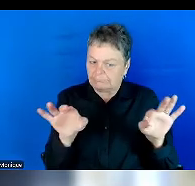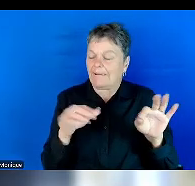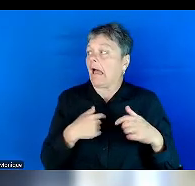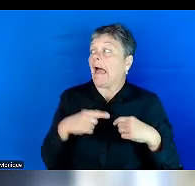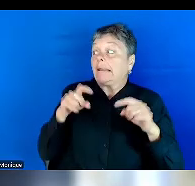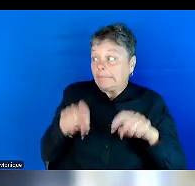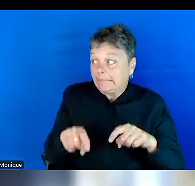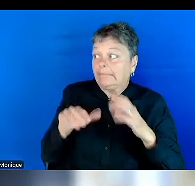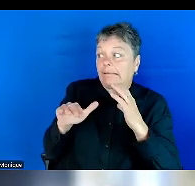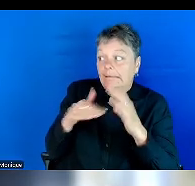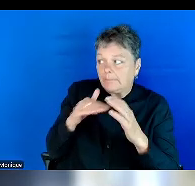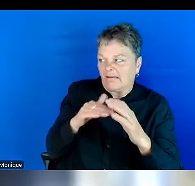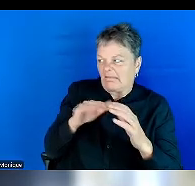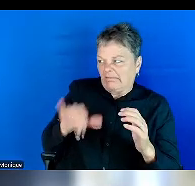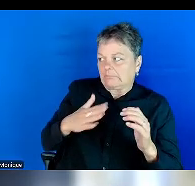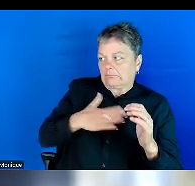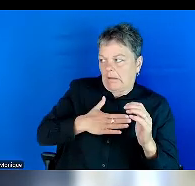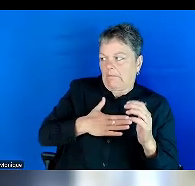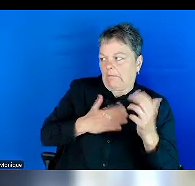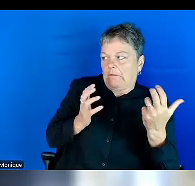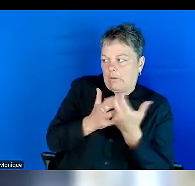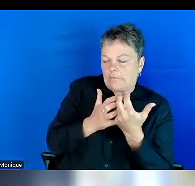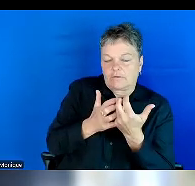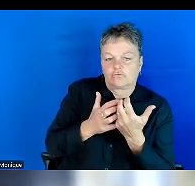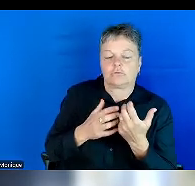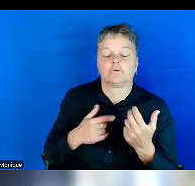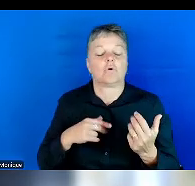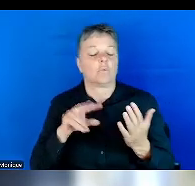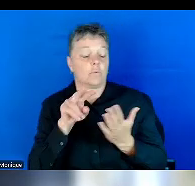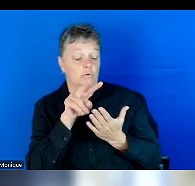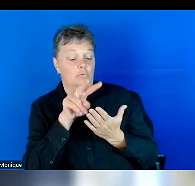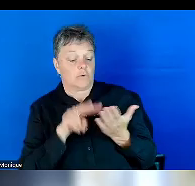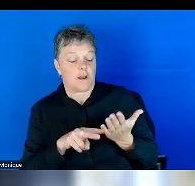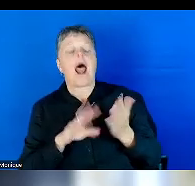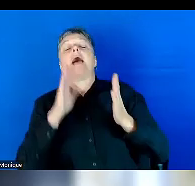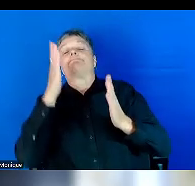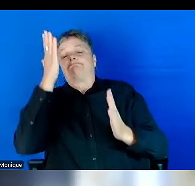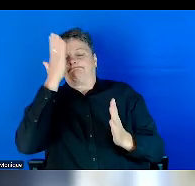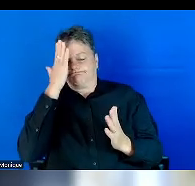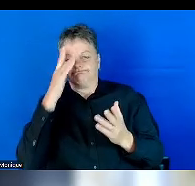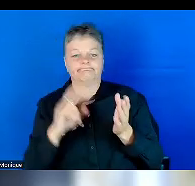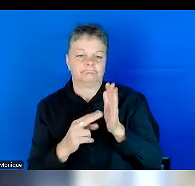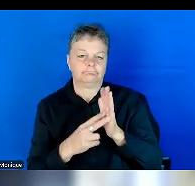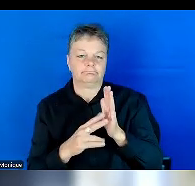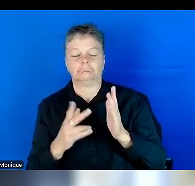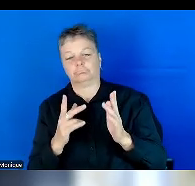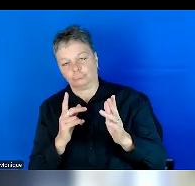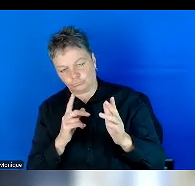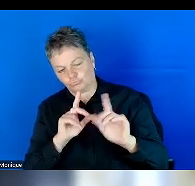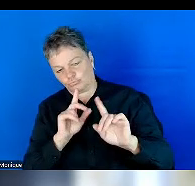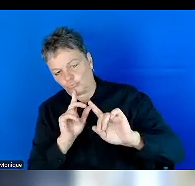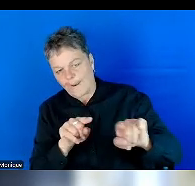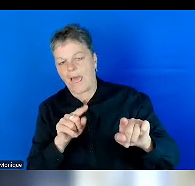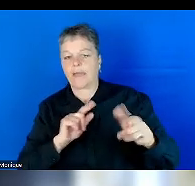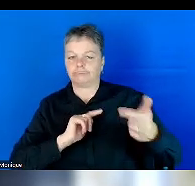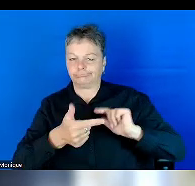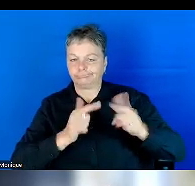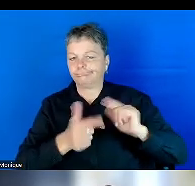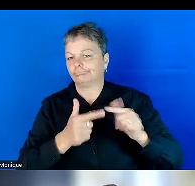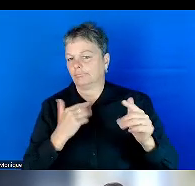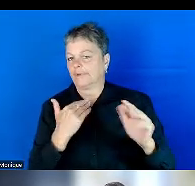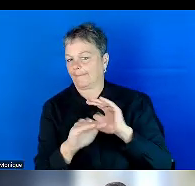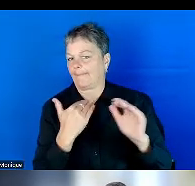your message to us. So that's we uh we know um yes. So uh that's the end of